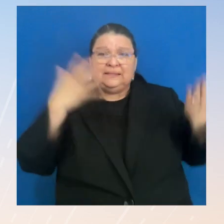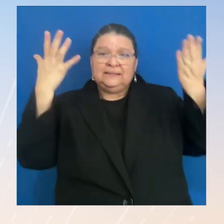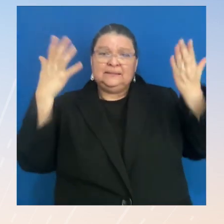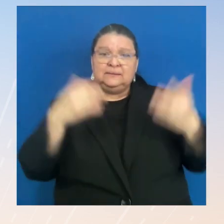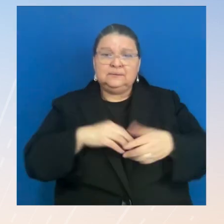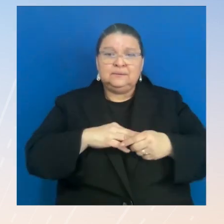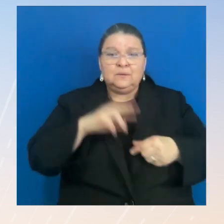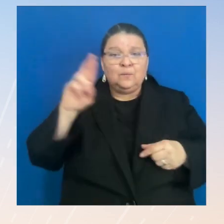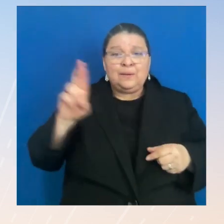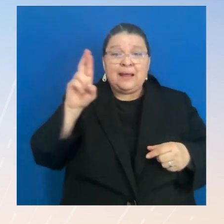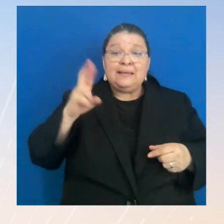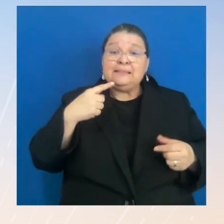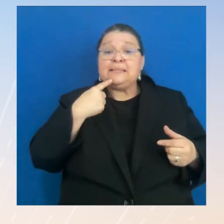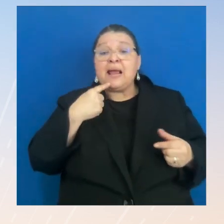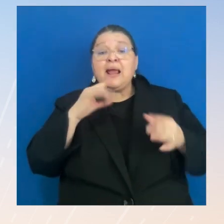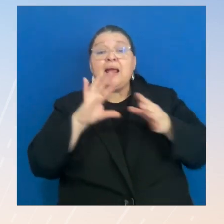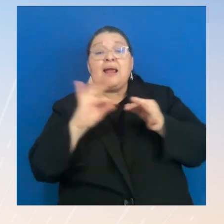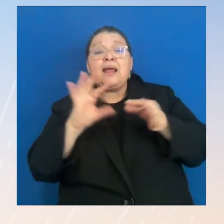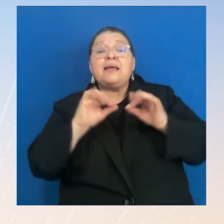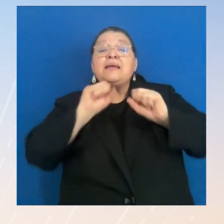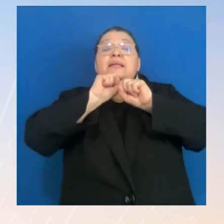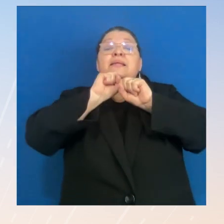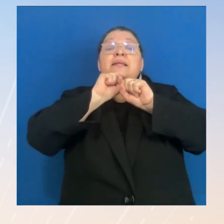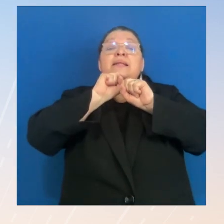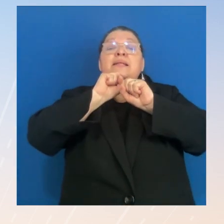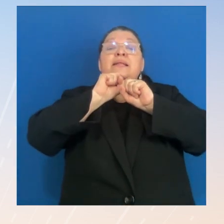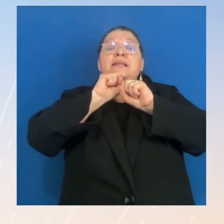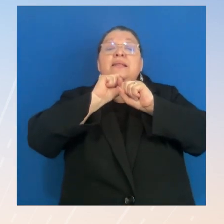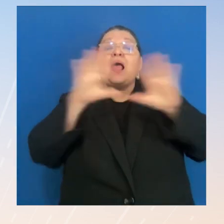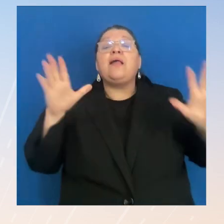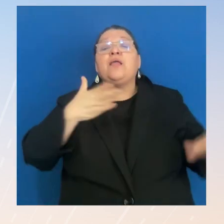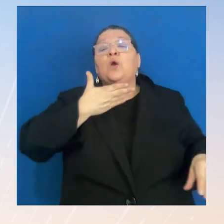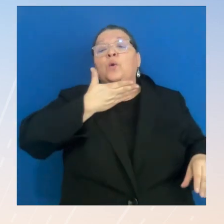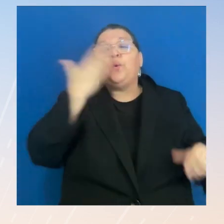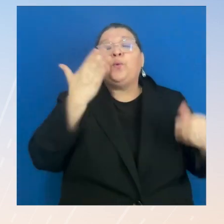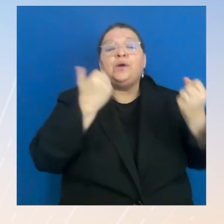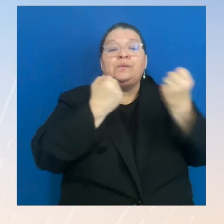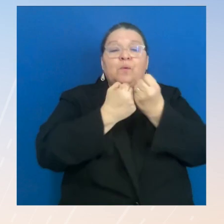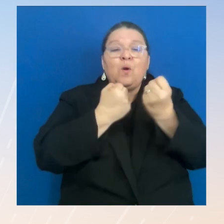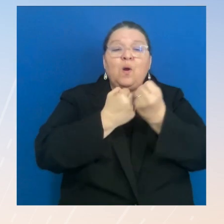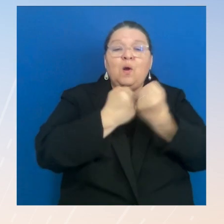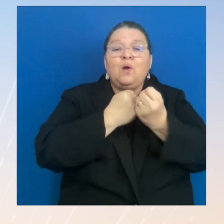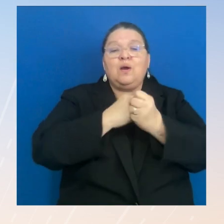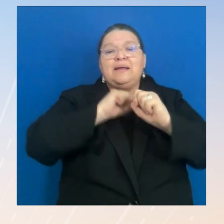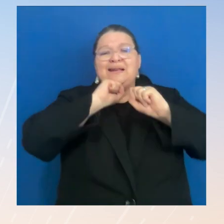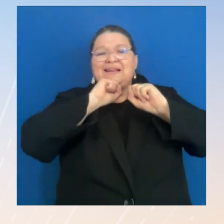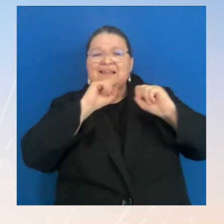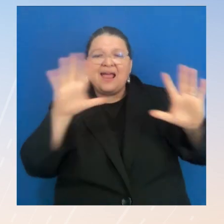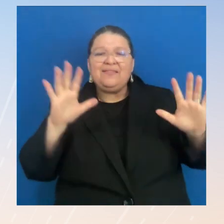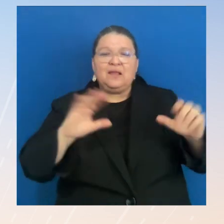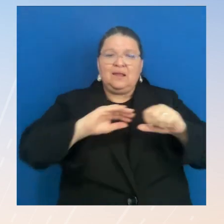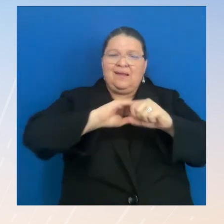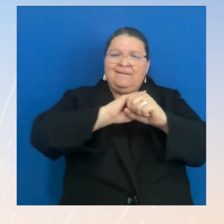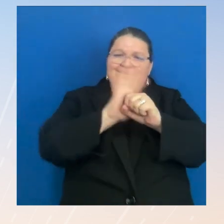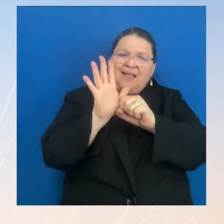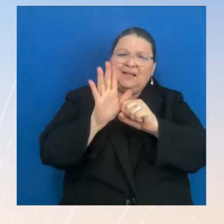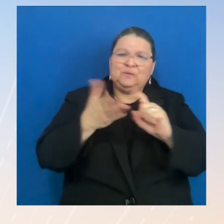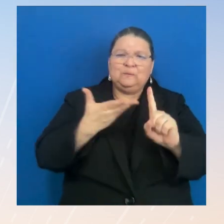for moving any more money for COVID relief because they believe -- and they believe the White House hasn't made a strong enough case --